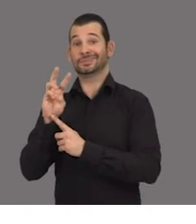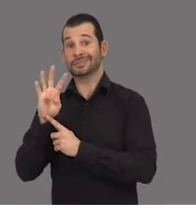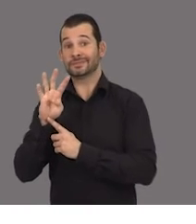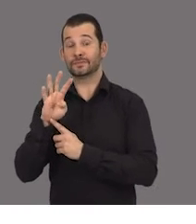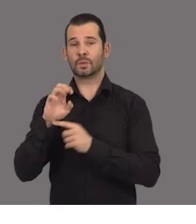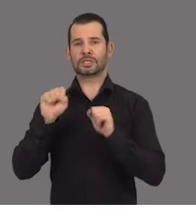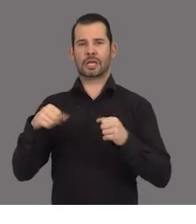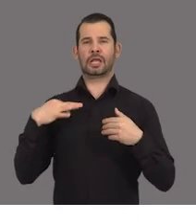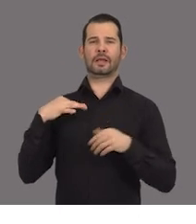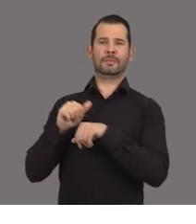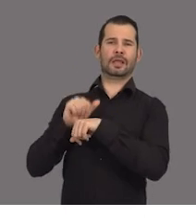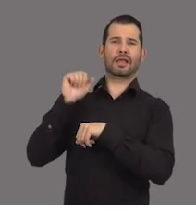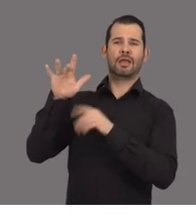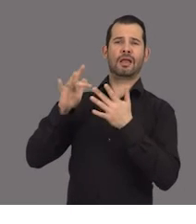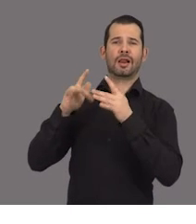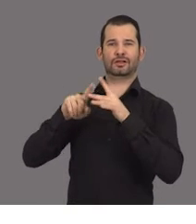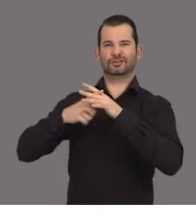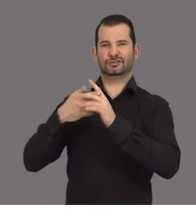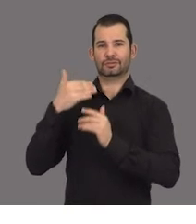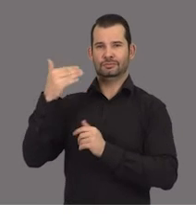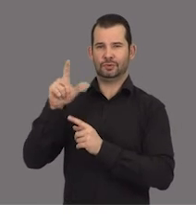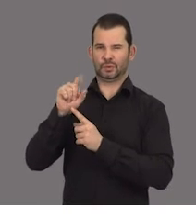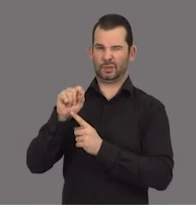able to apply online starting in 2025.